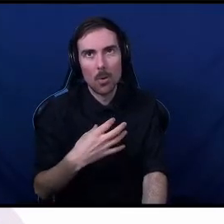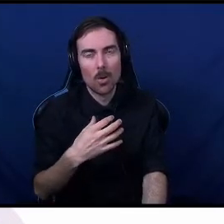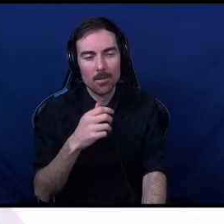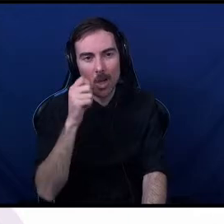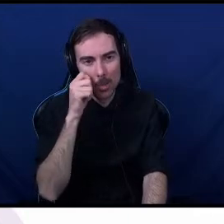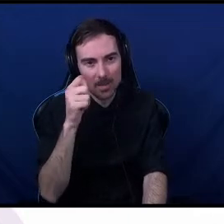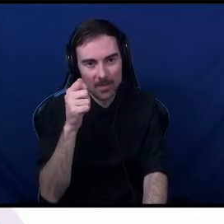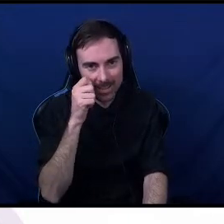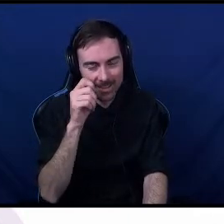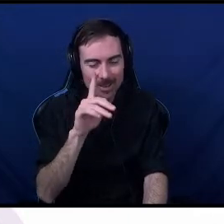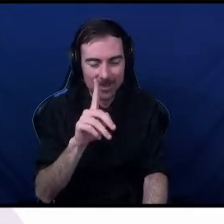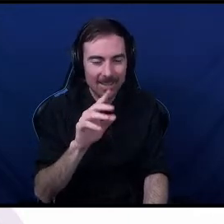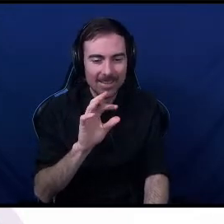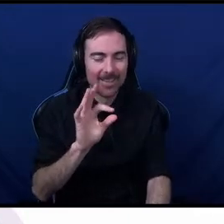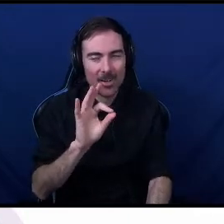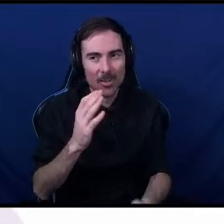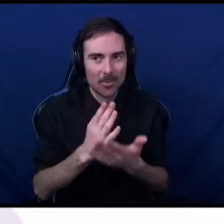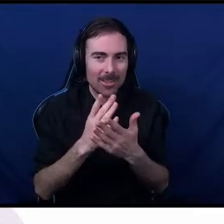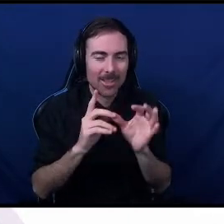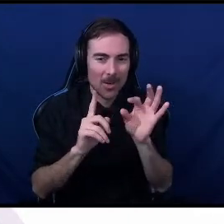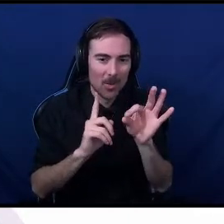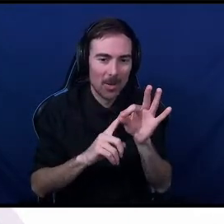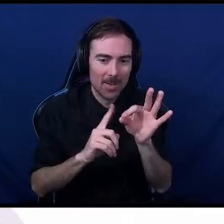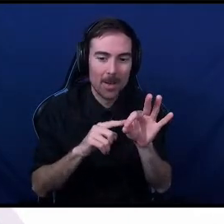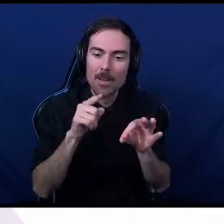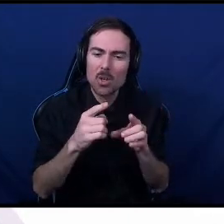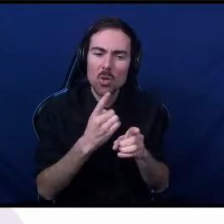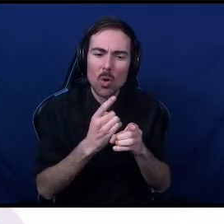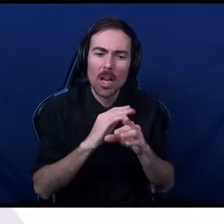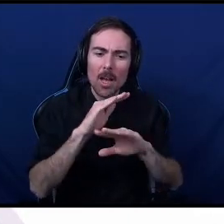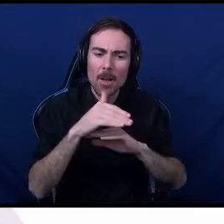I think the stuff that you've touched on in the NDP, about the fundamental